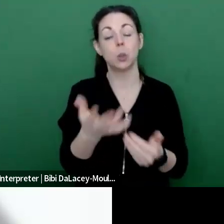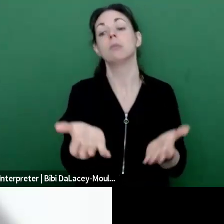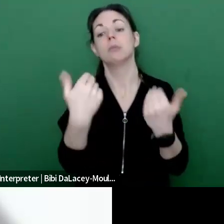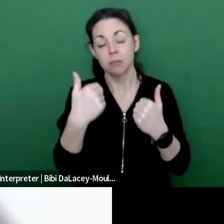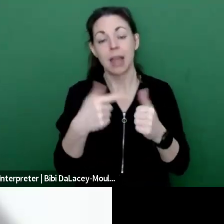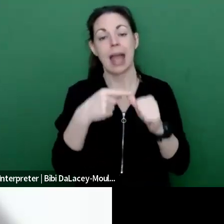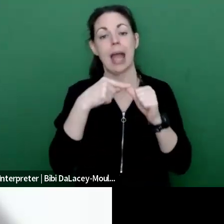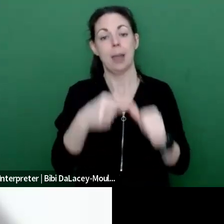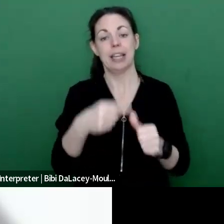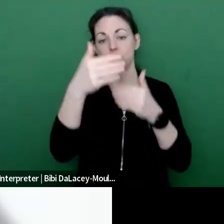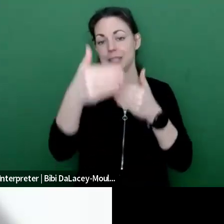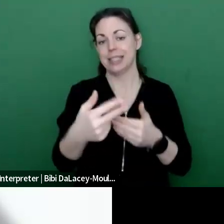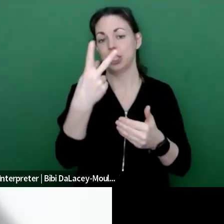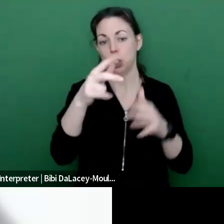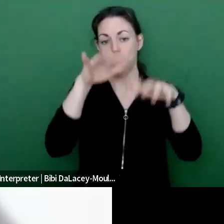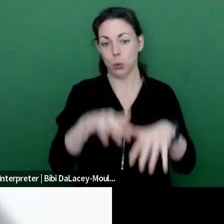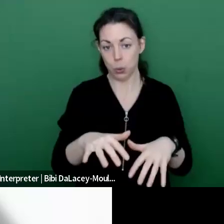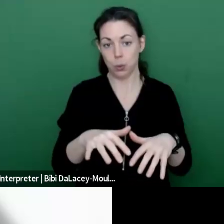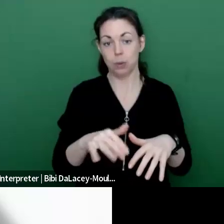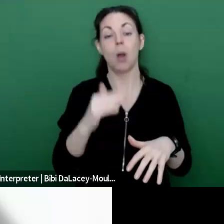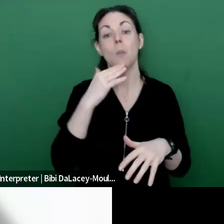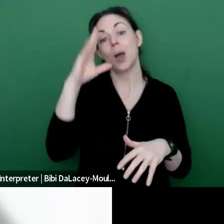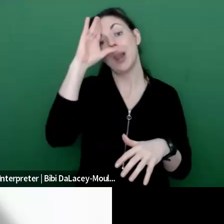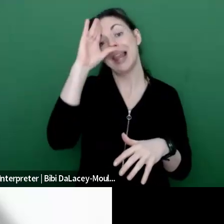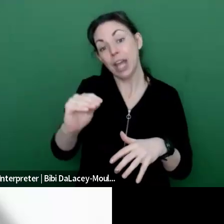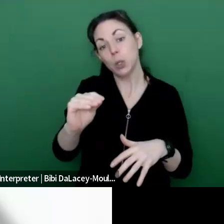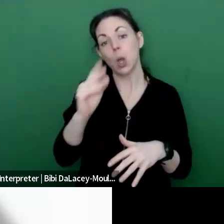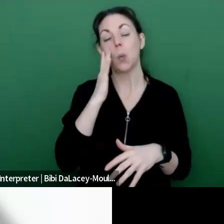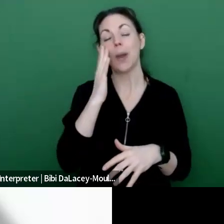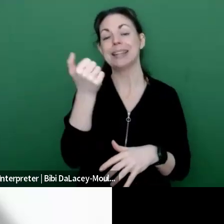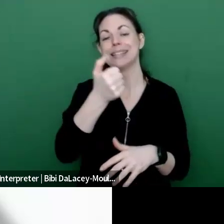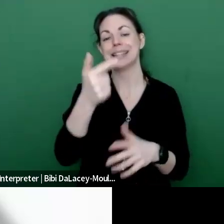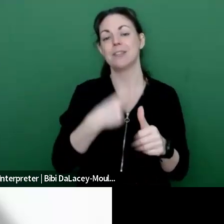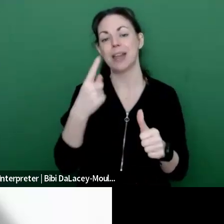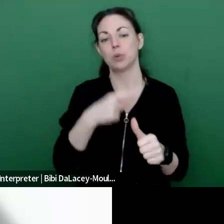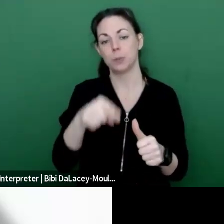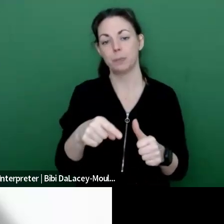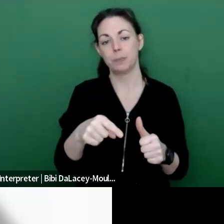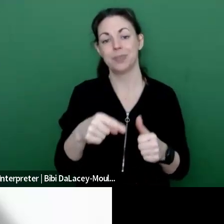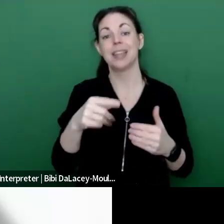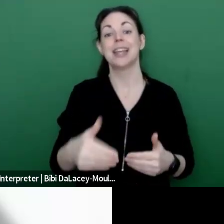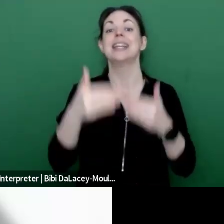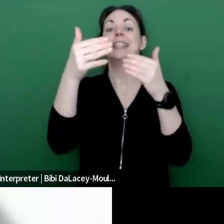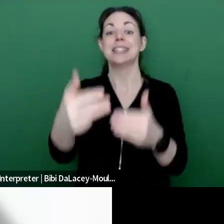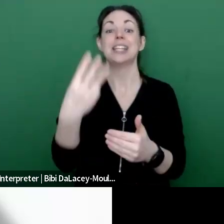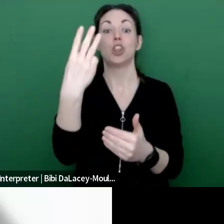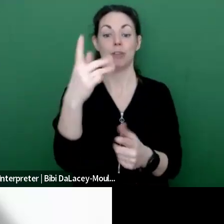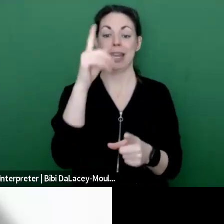And you'll find out about that by 16th of April. And then stage three is an interview which will take place in June. So that's the application